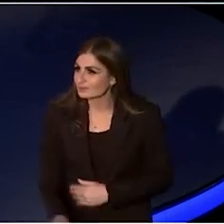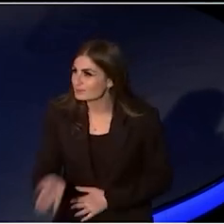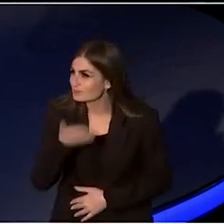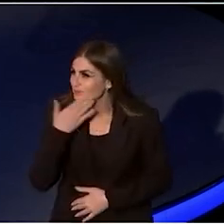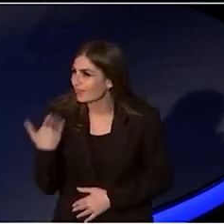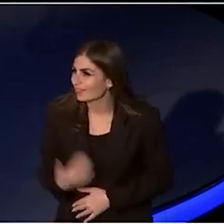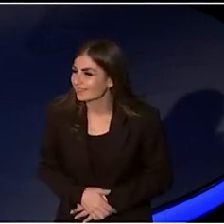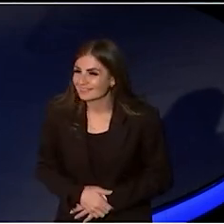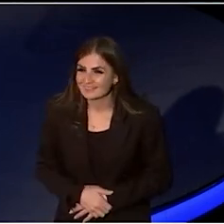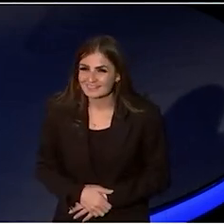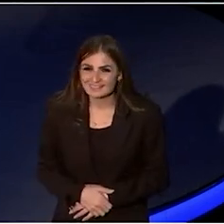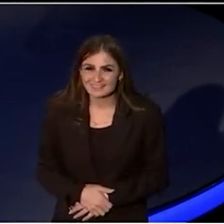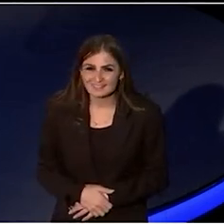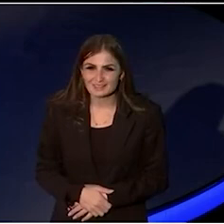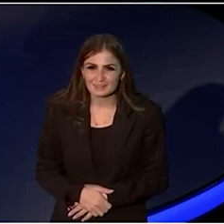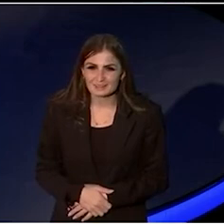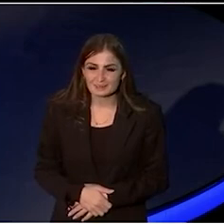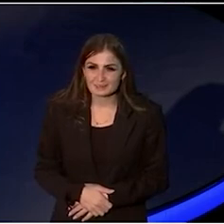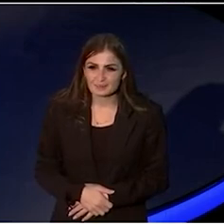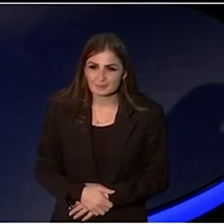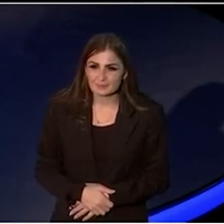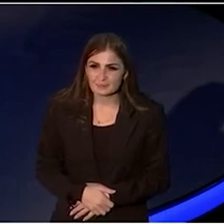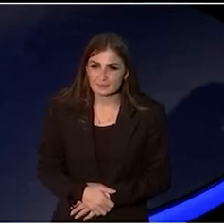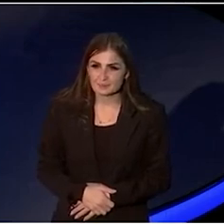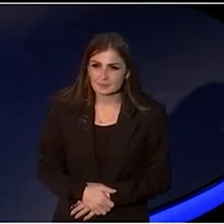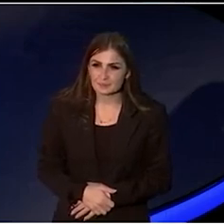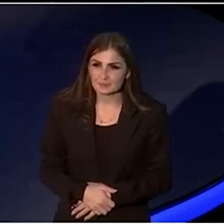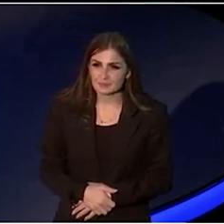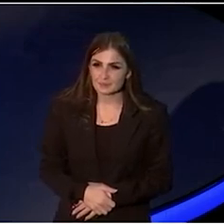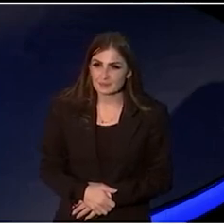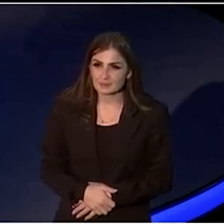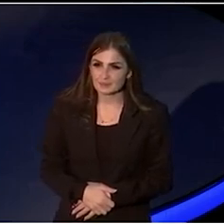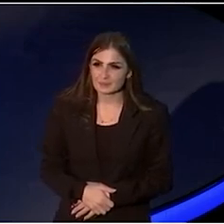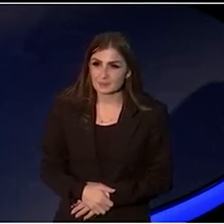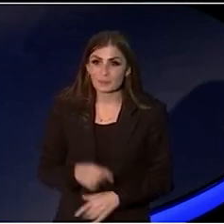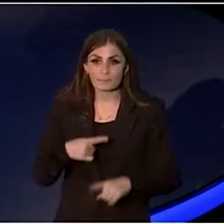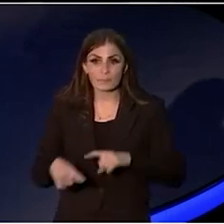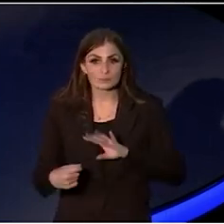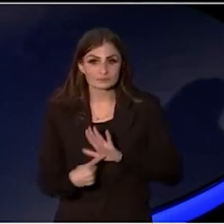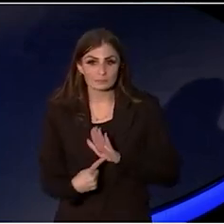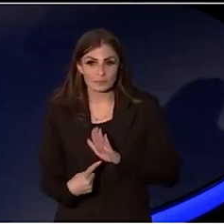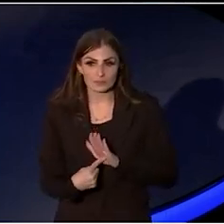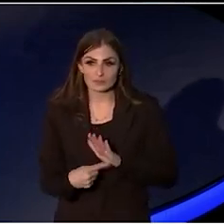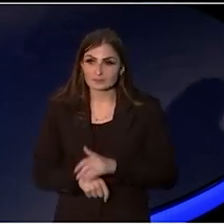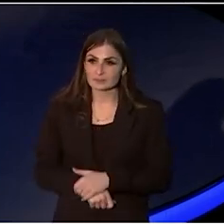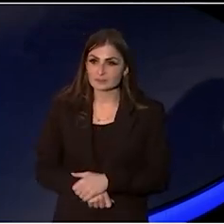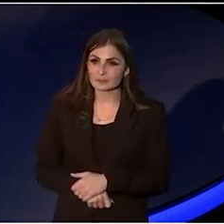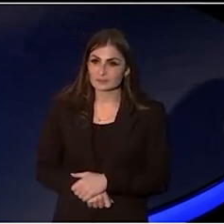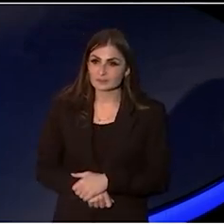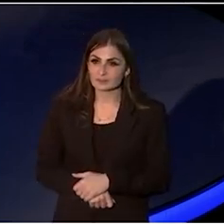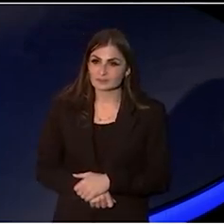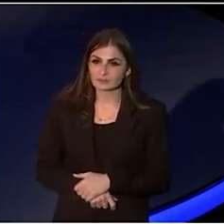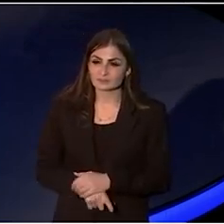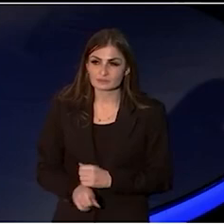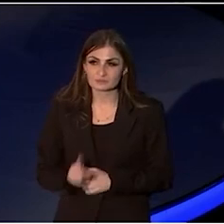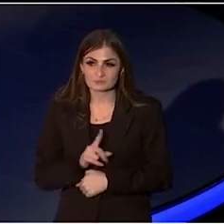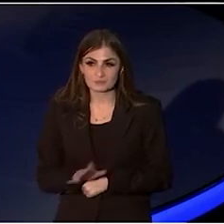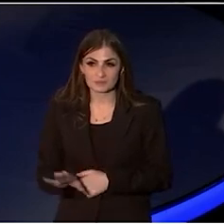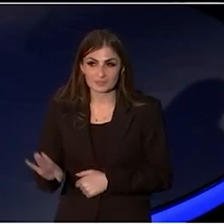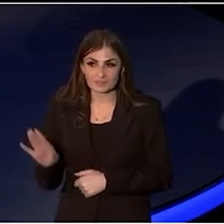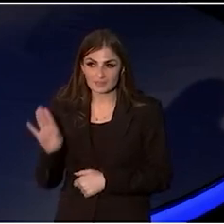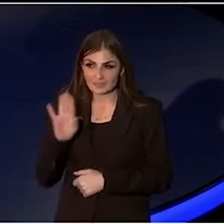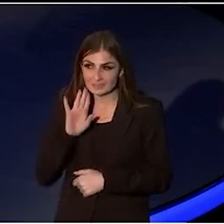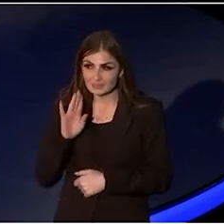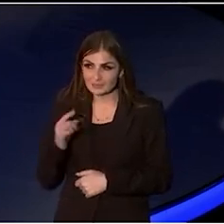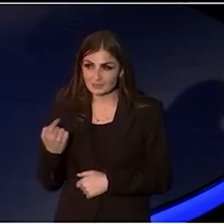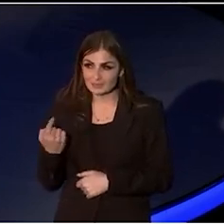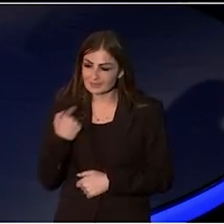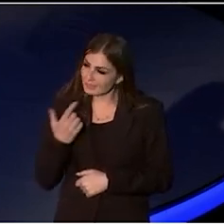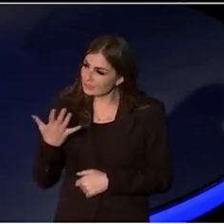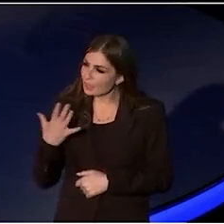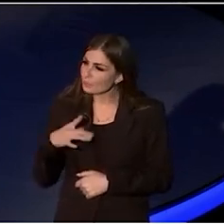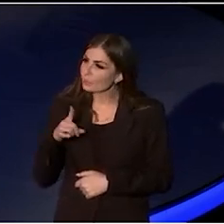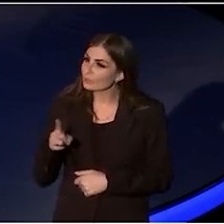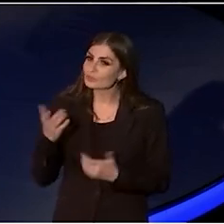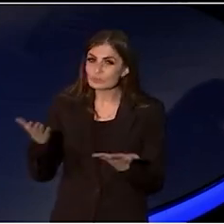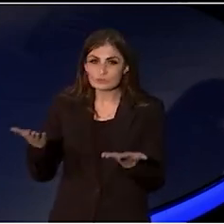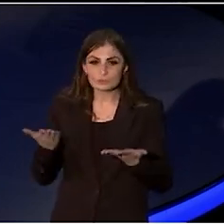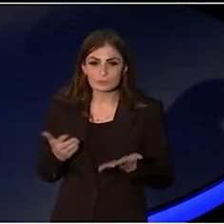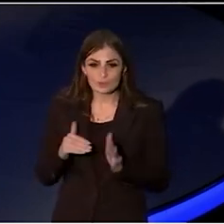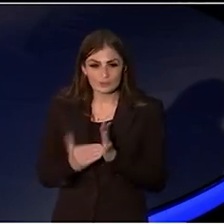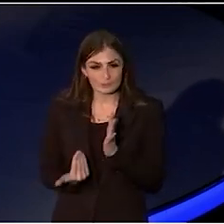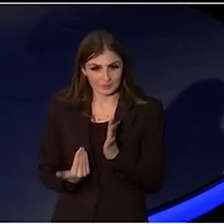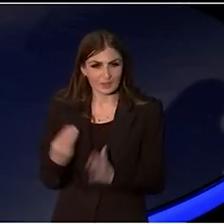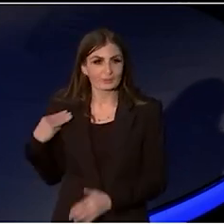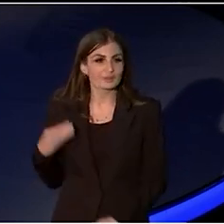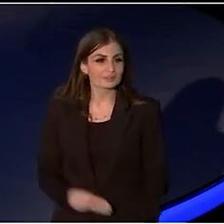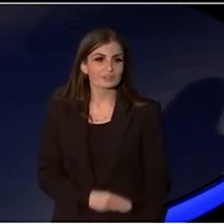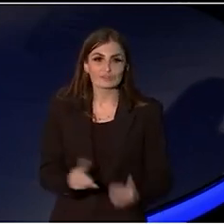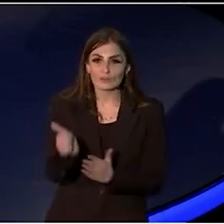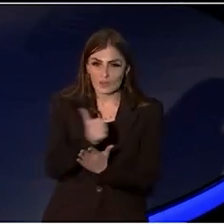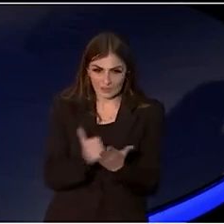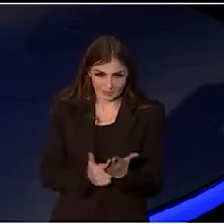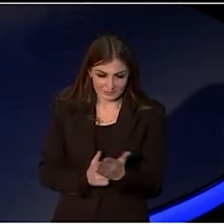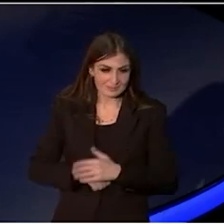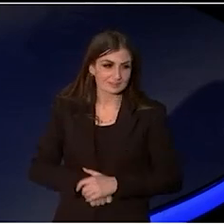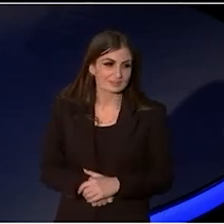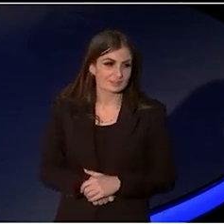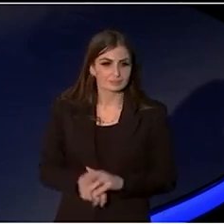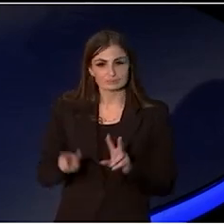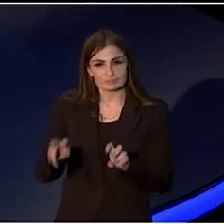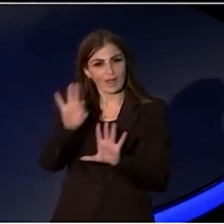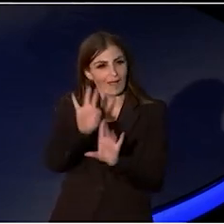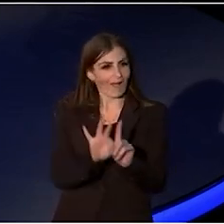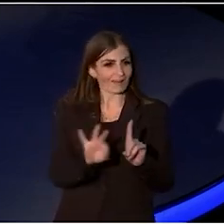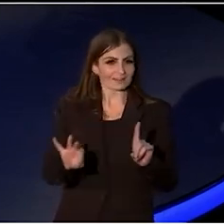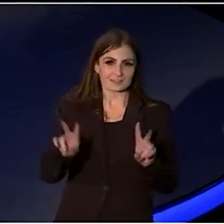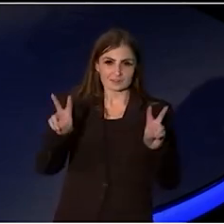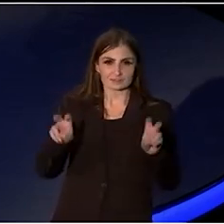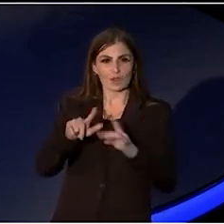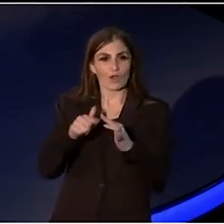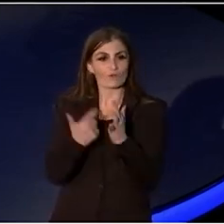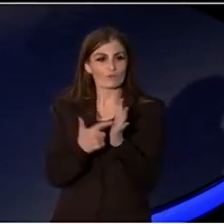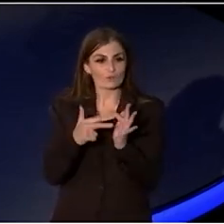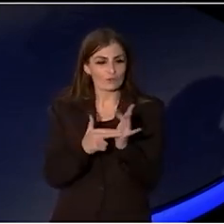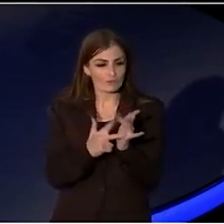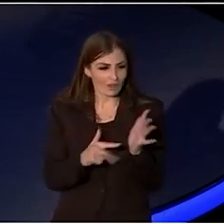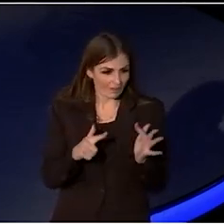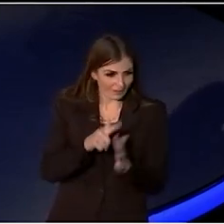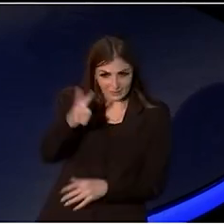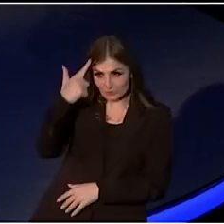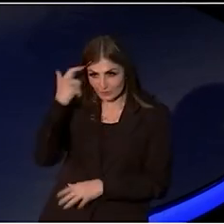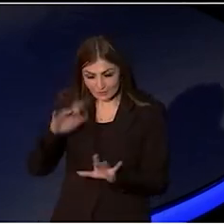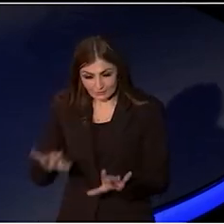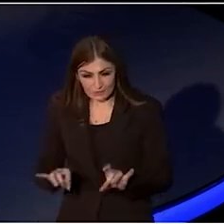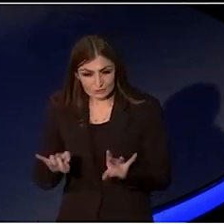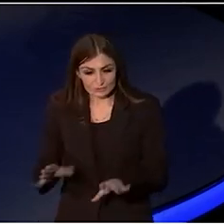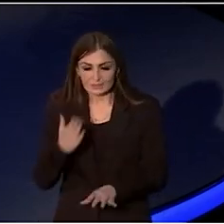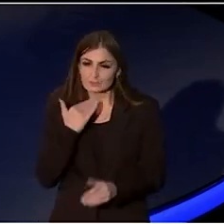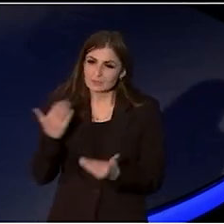Now, most importantly, please welcome the architect of Revive, and Creative Australia, Minister for the Arts, the Honourable Tony Burke